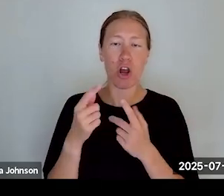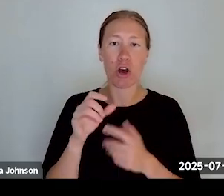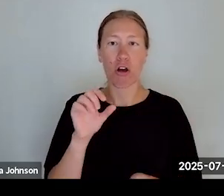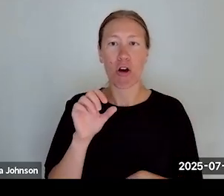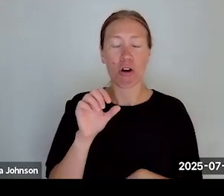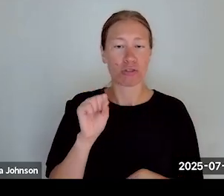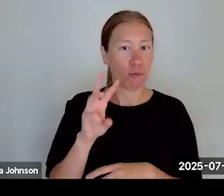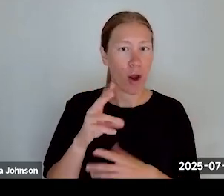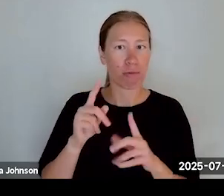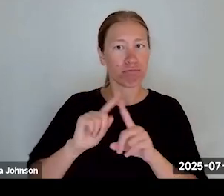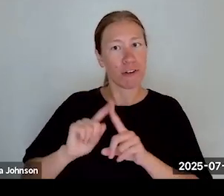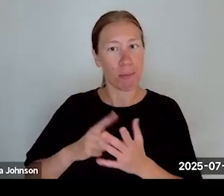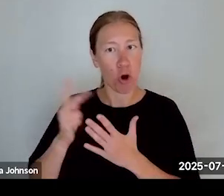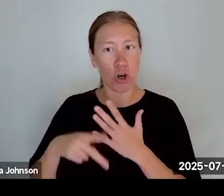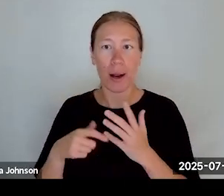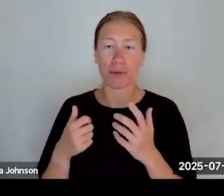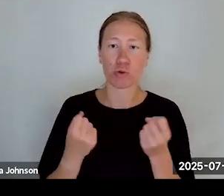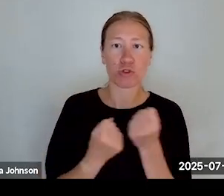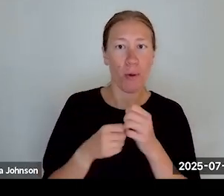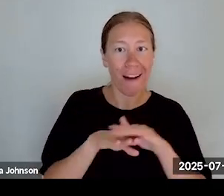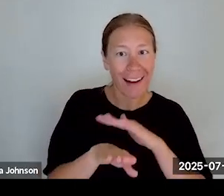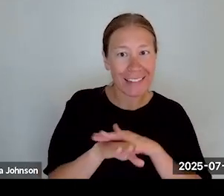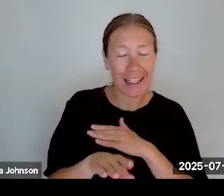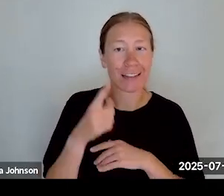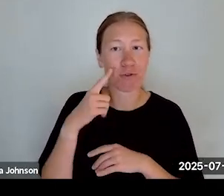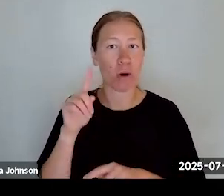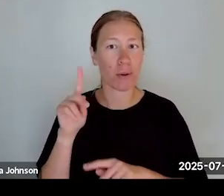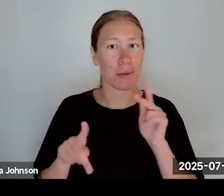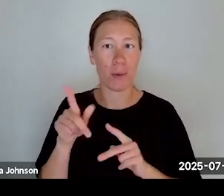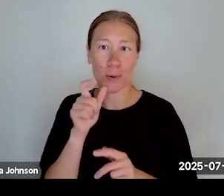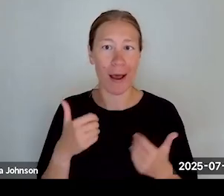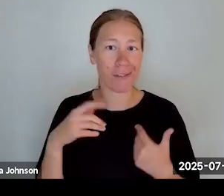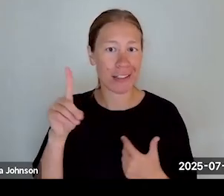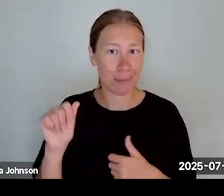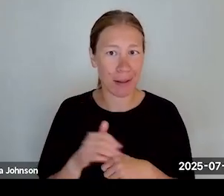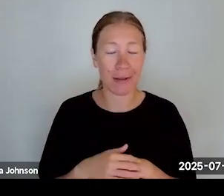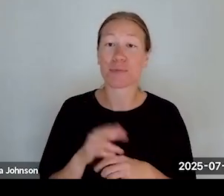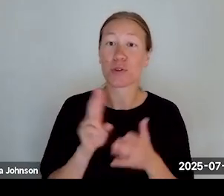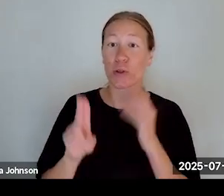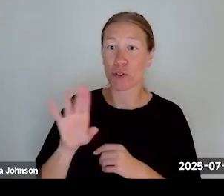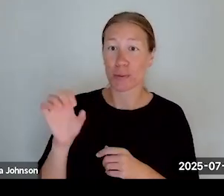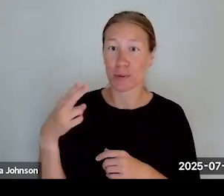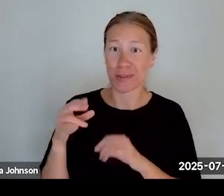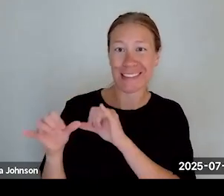to enable and enhance access for disabled users. The University of Michigan has a standard practice guide